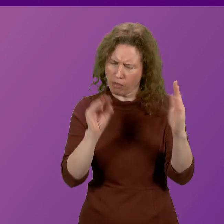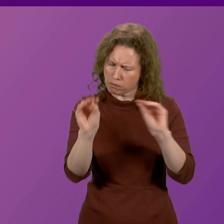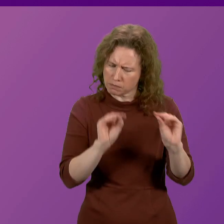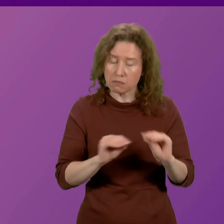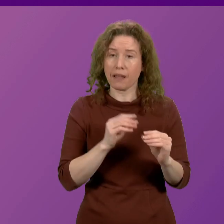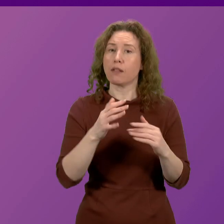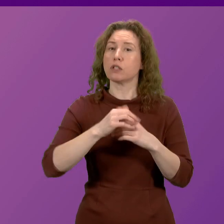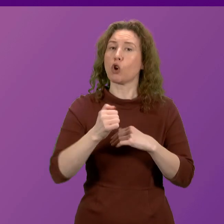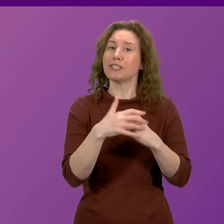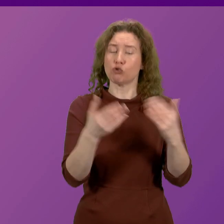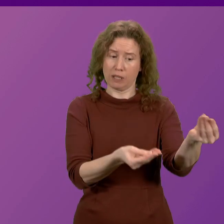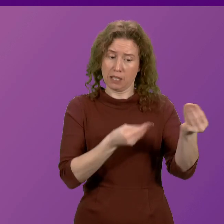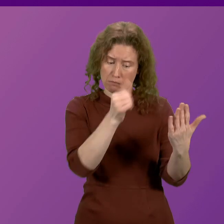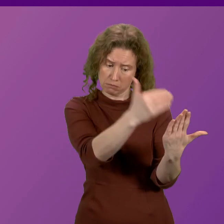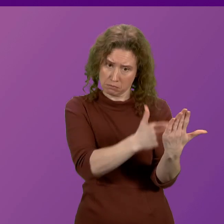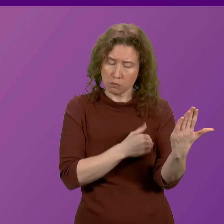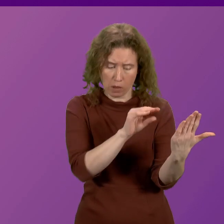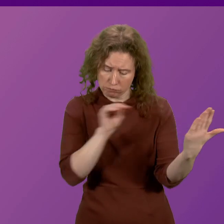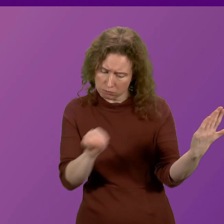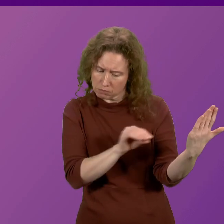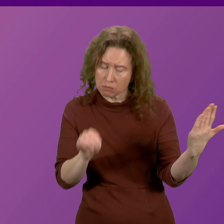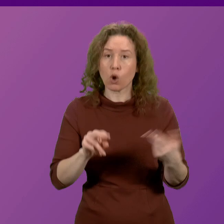the Scottish Green Party put to us, such as a real-terms uplift to local government